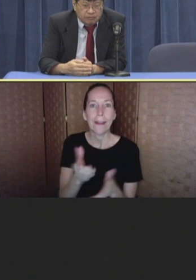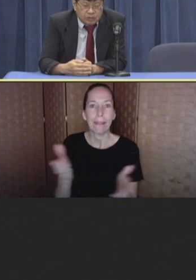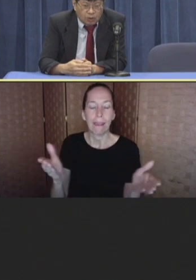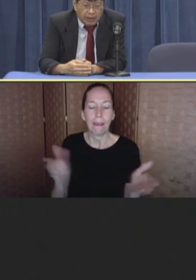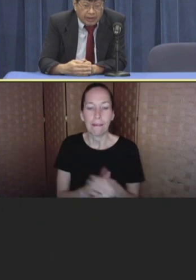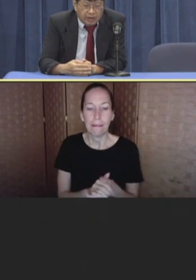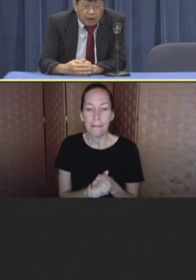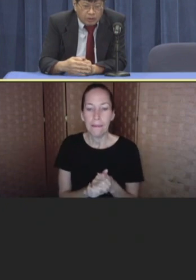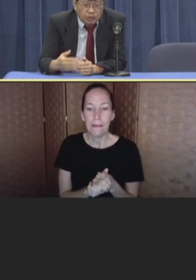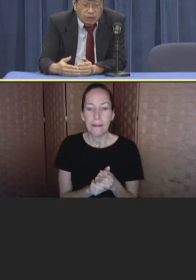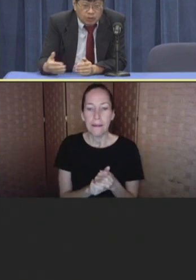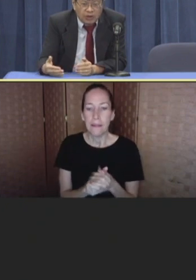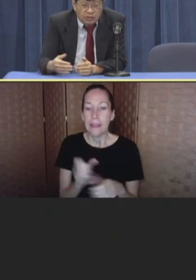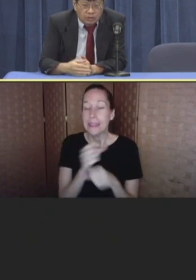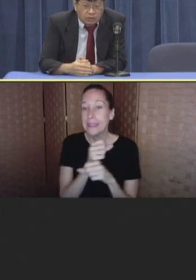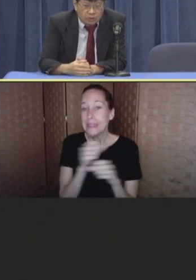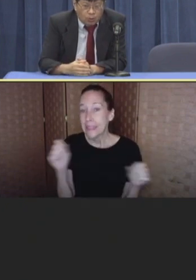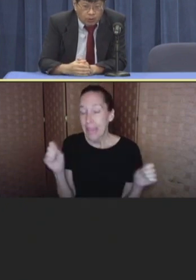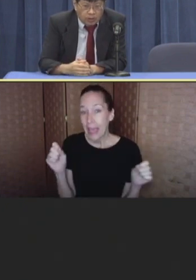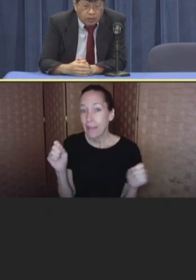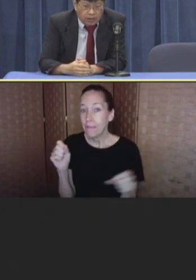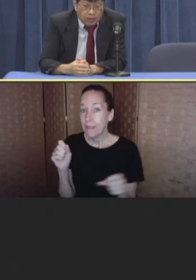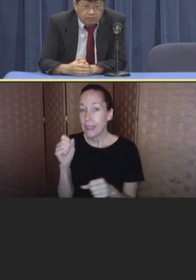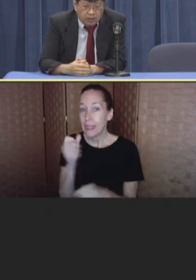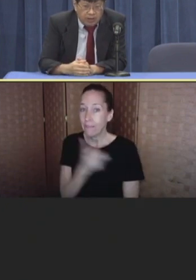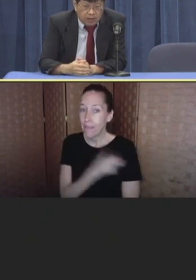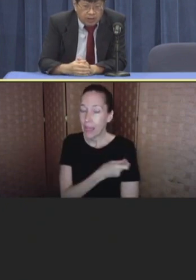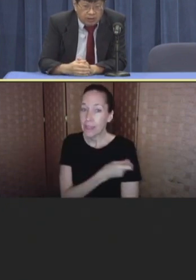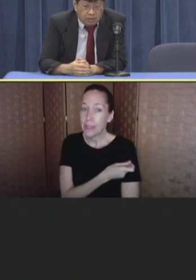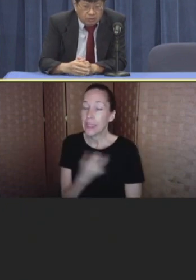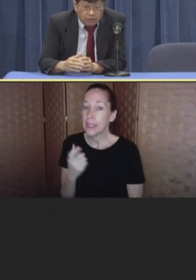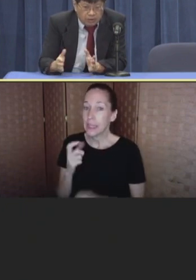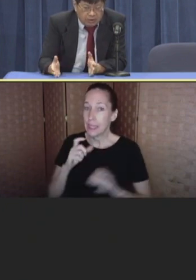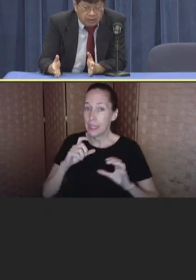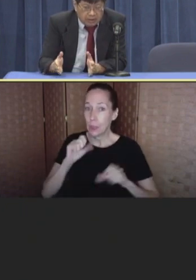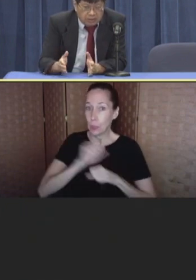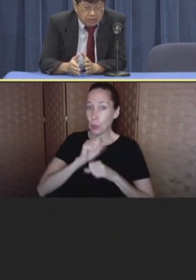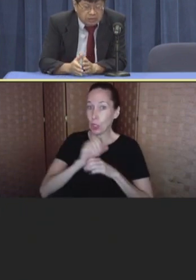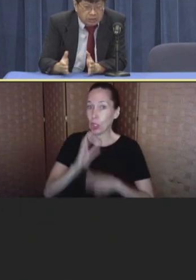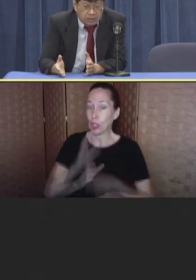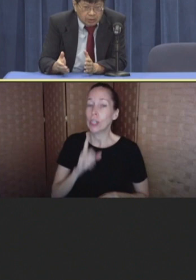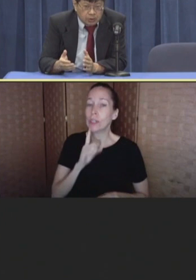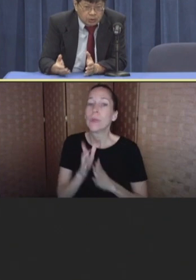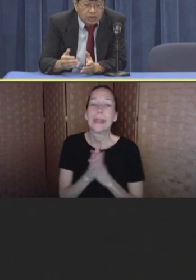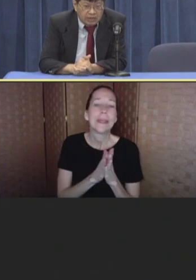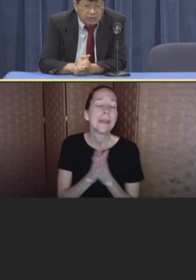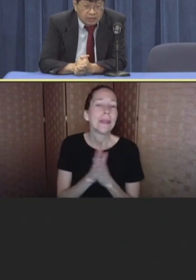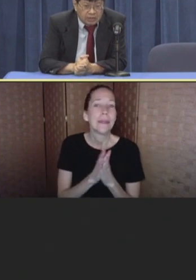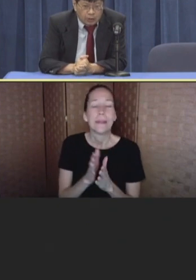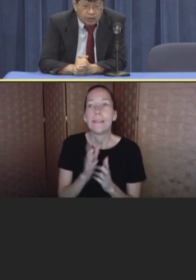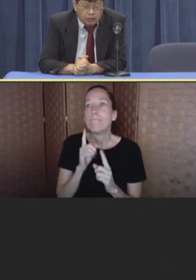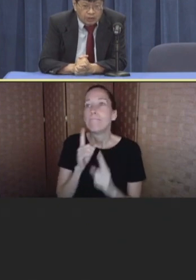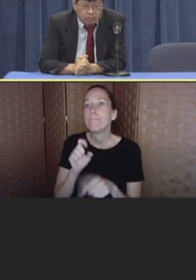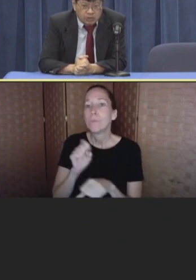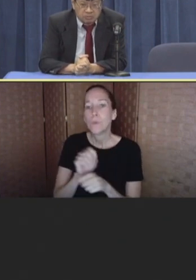domain are eager to work with the CDC and others in your initiatives.